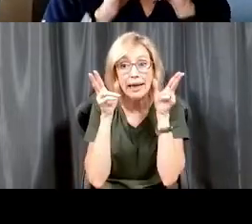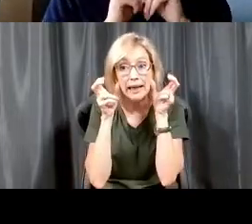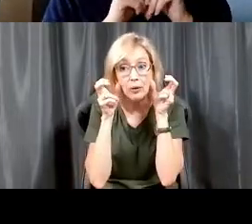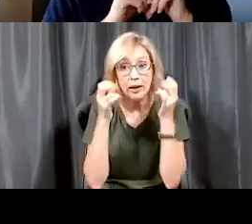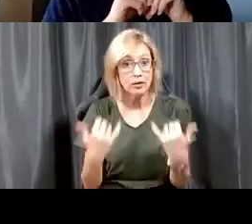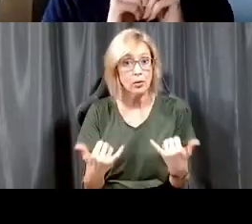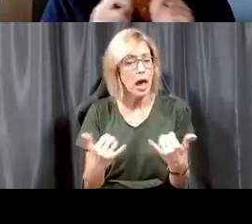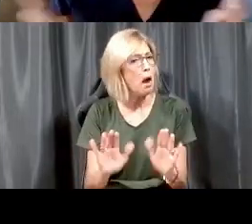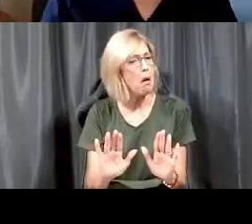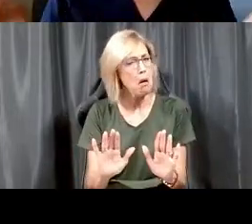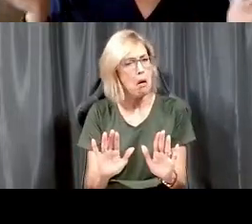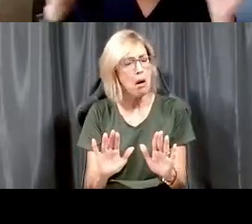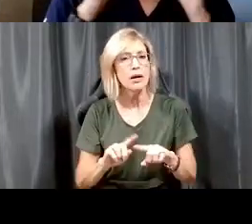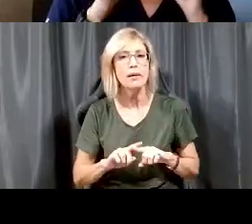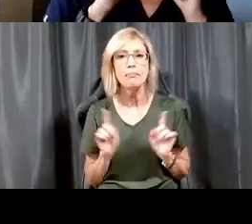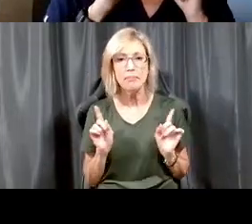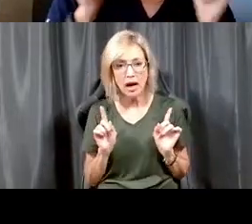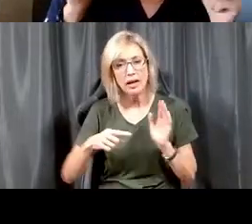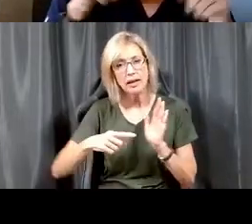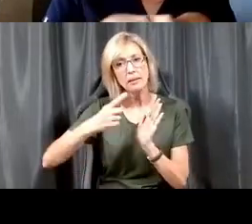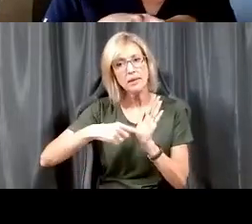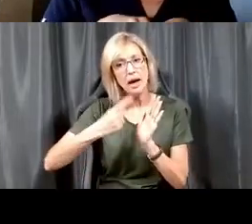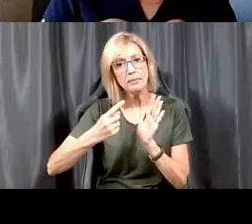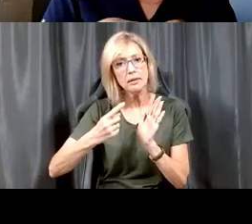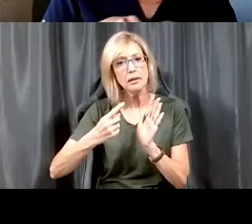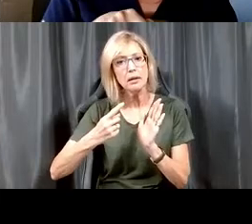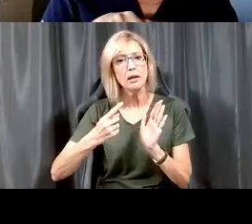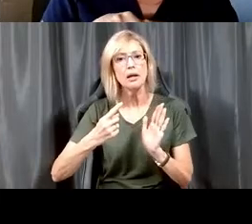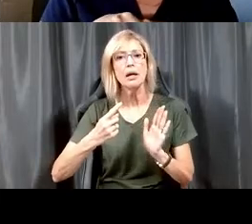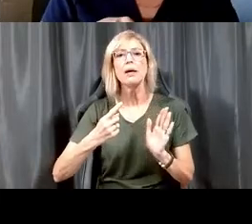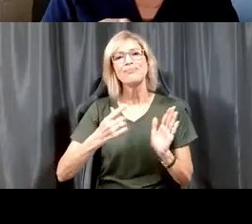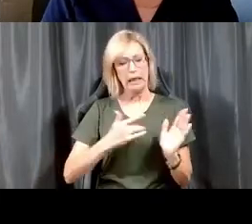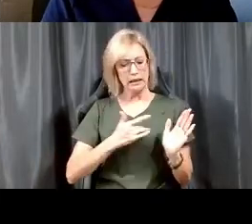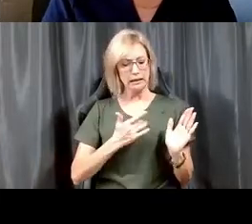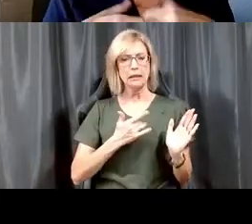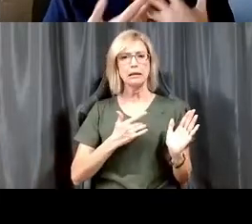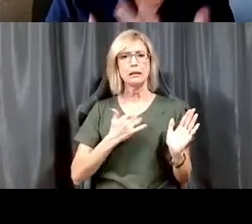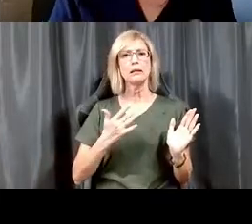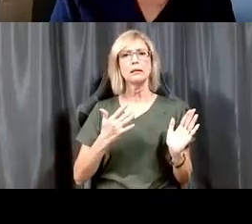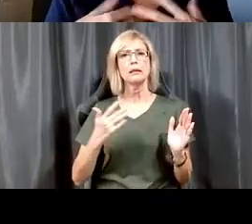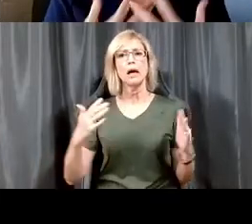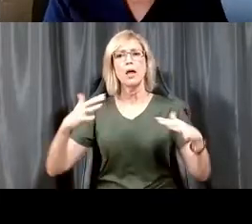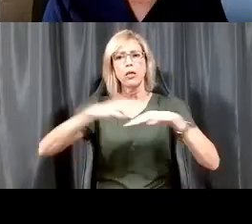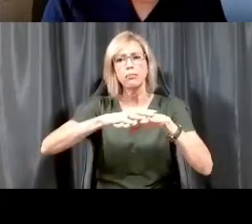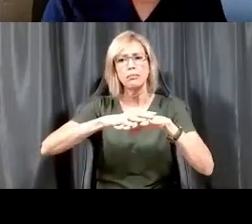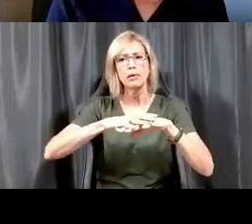But sometimes our senses overlap. Right? So having comforting calm music.